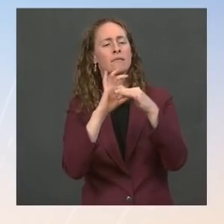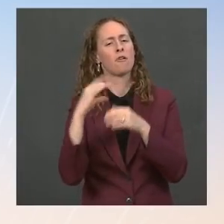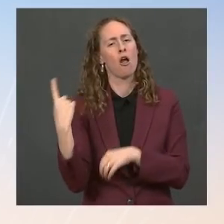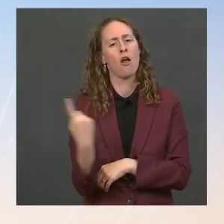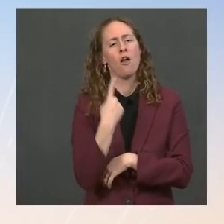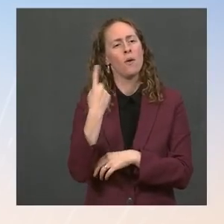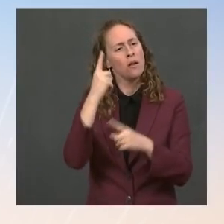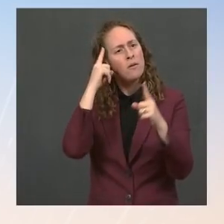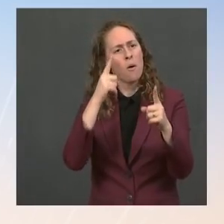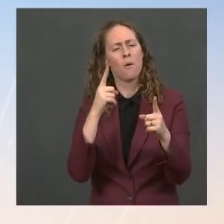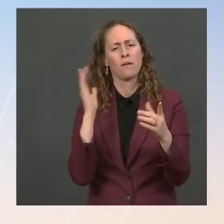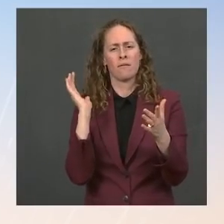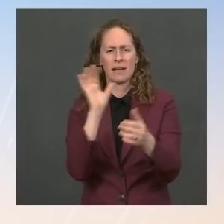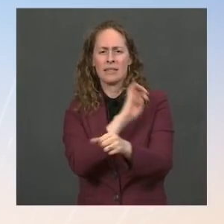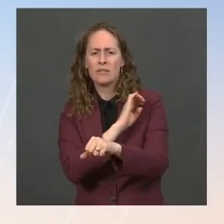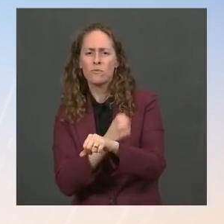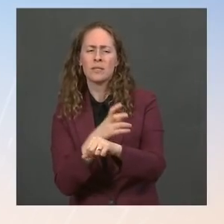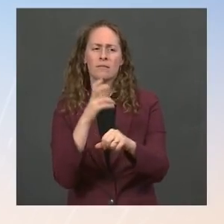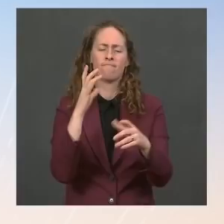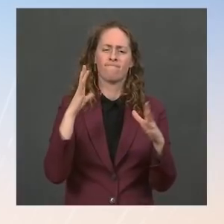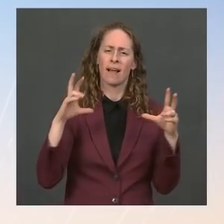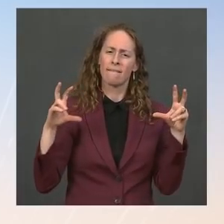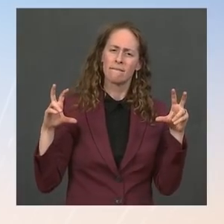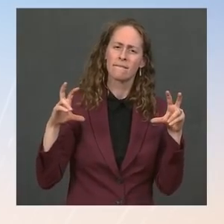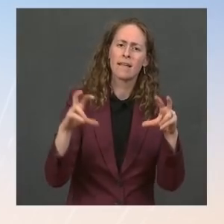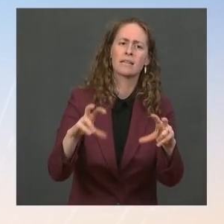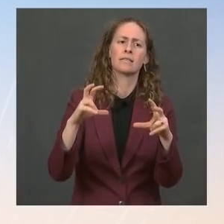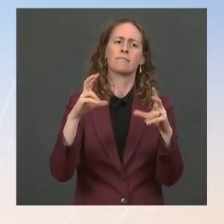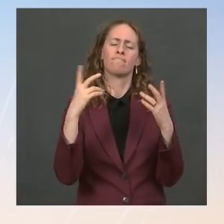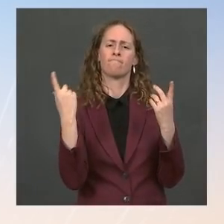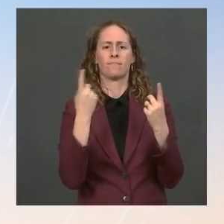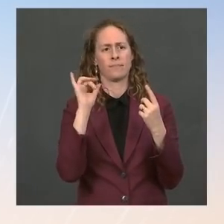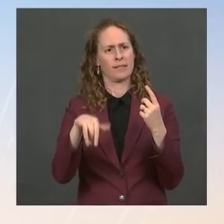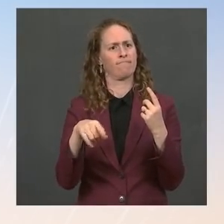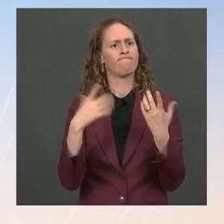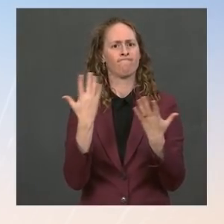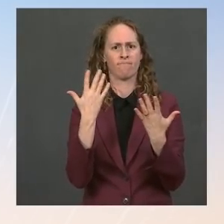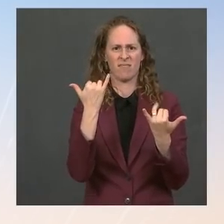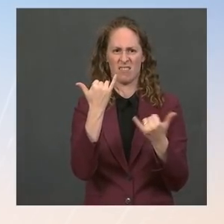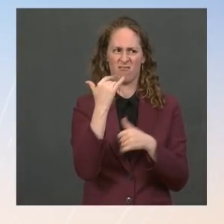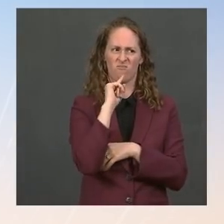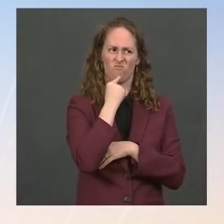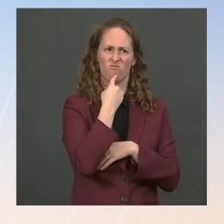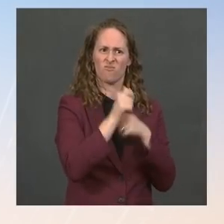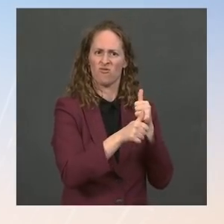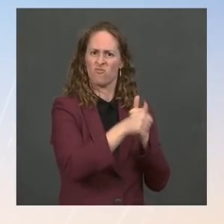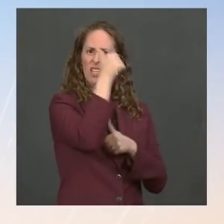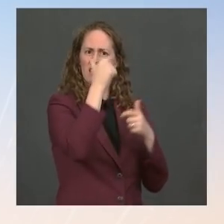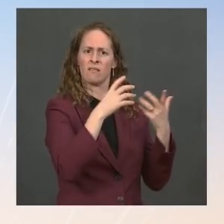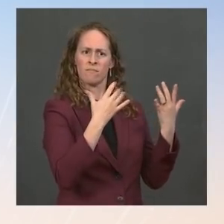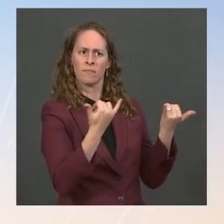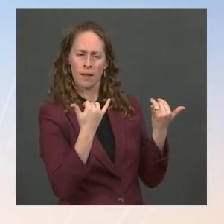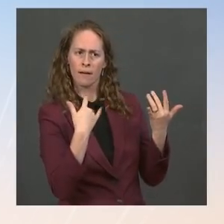and our efforts on the biggest challenges we're facing in the world. And to him, that is the threat of climate,